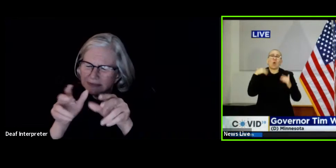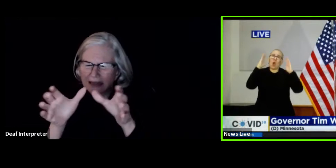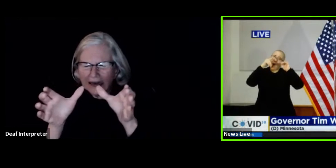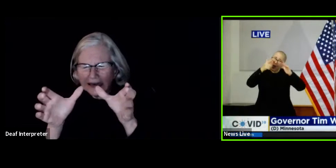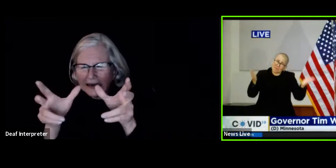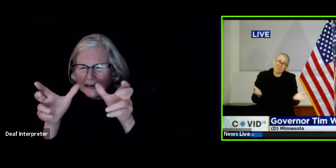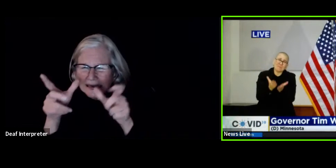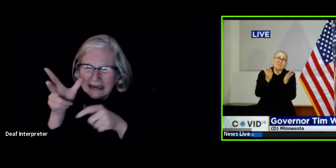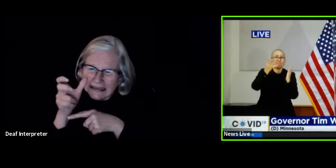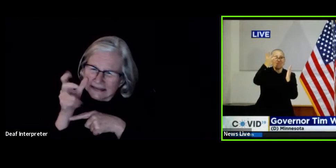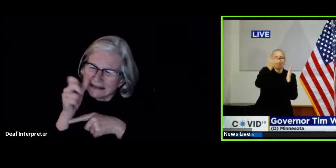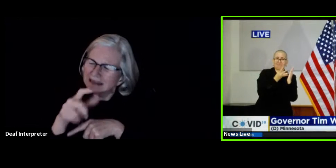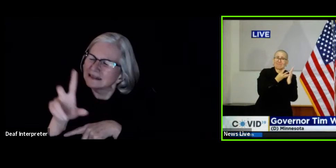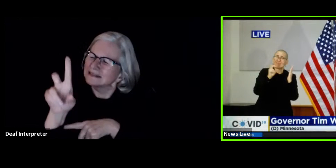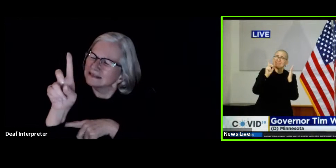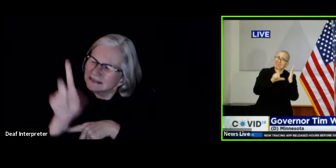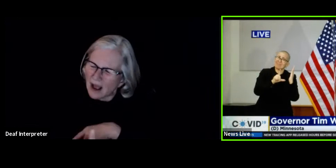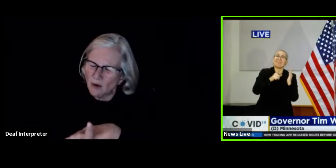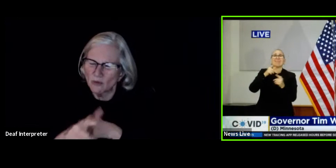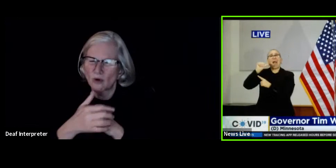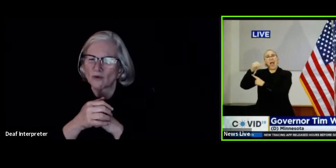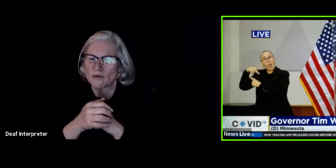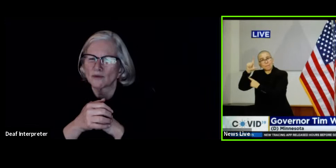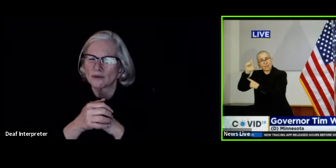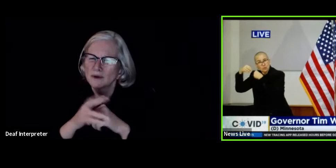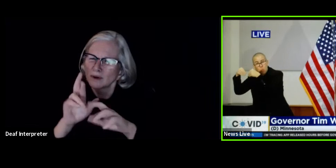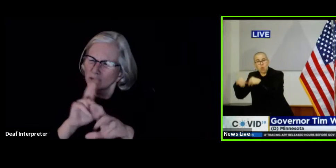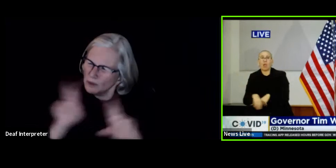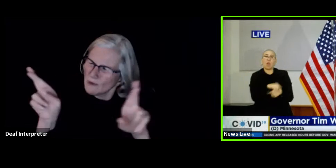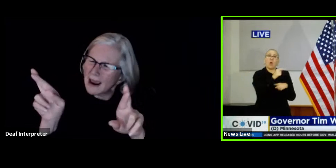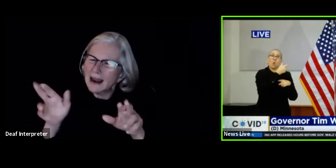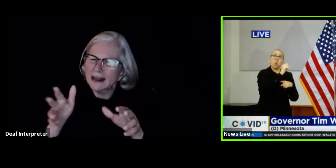DOWNLOAD THAT, IT IS LITERALLY LESS THAN 30 SECONDS TO GET